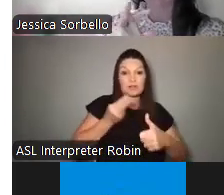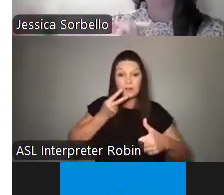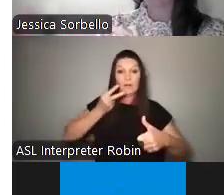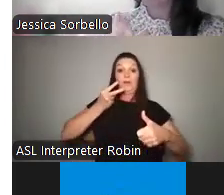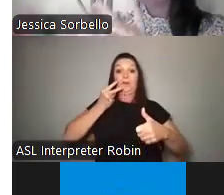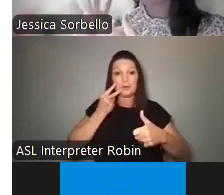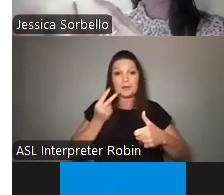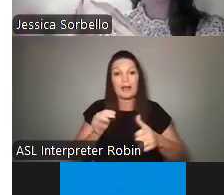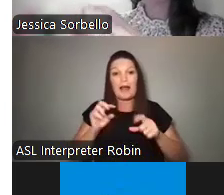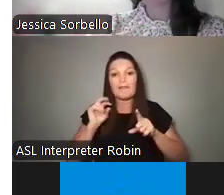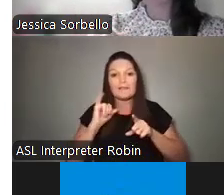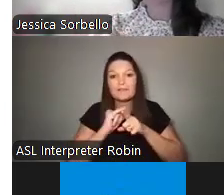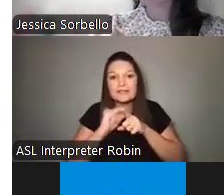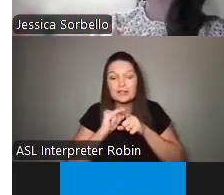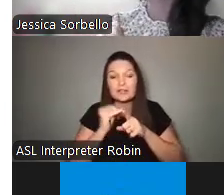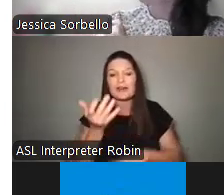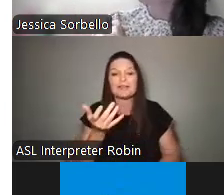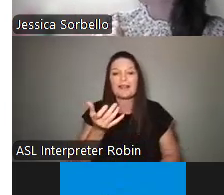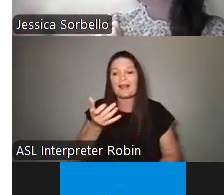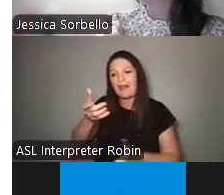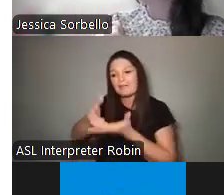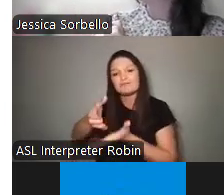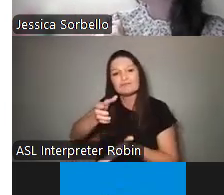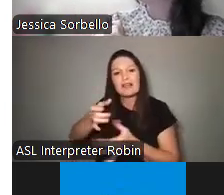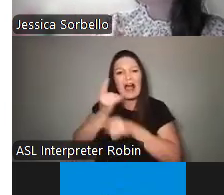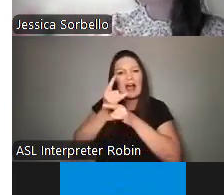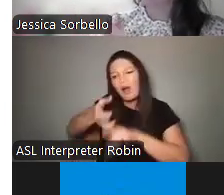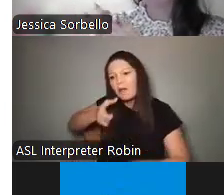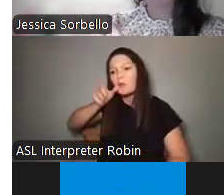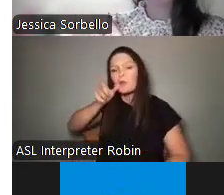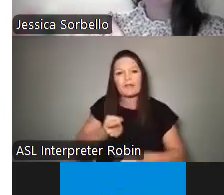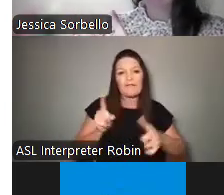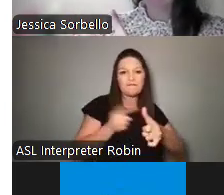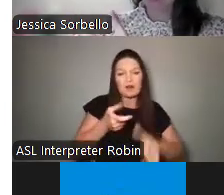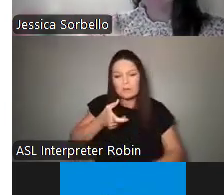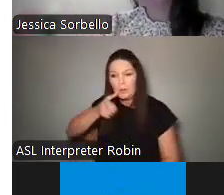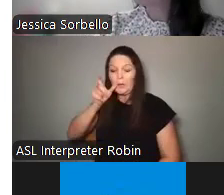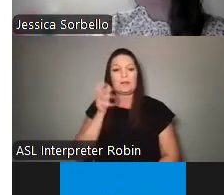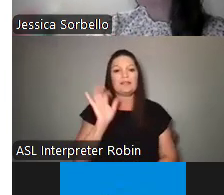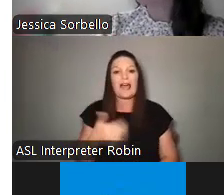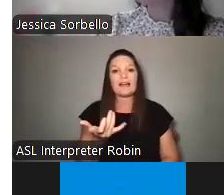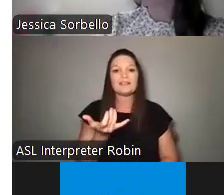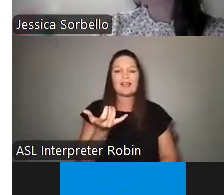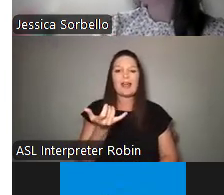know, and then when we look at cocaine, you go up to 350.